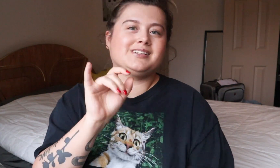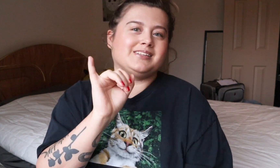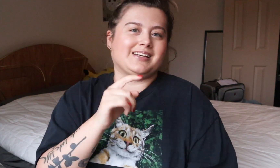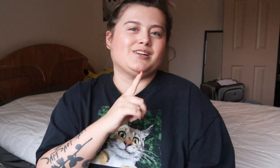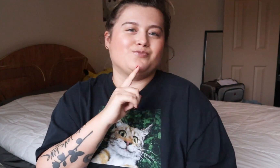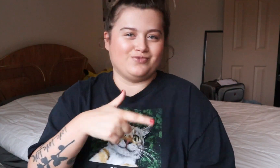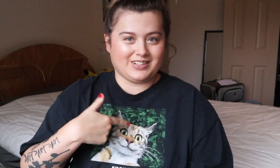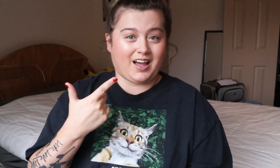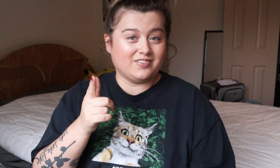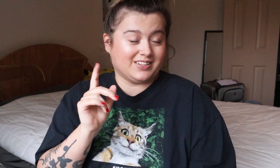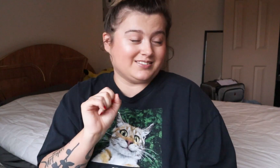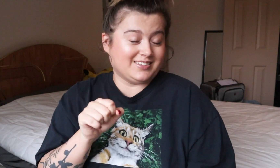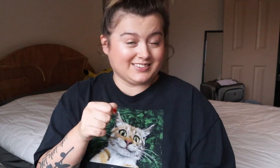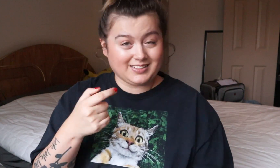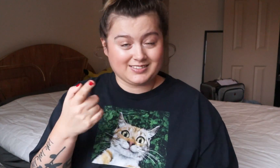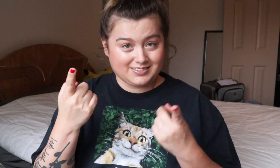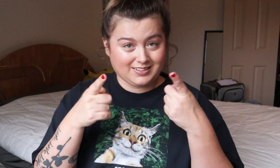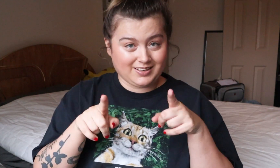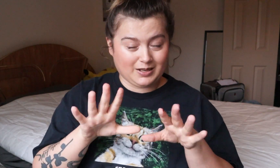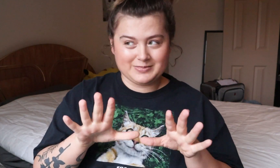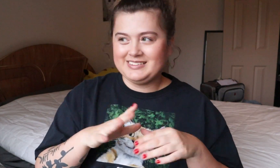Because that tends to happen in real life.